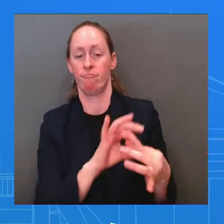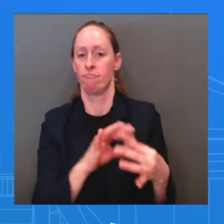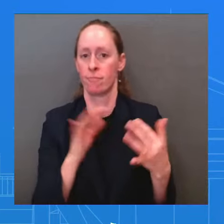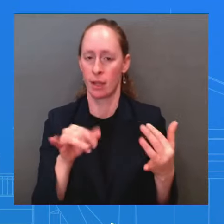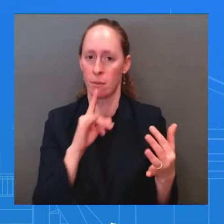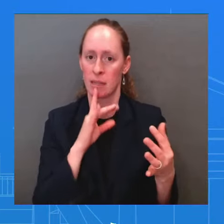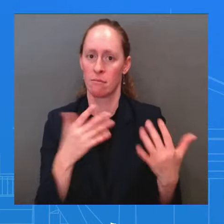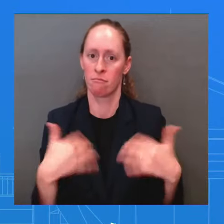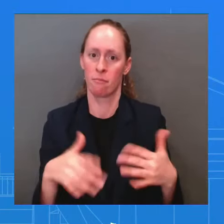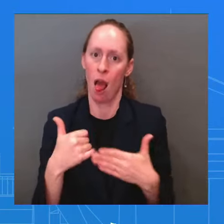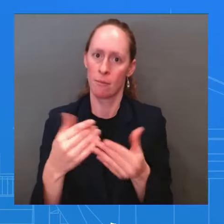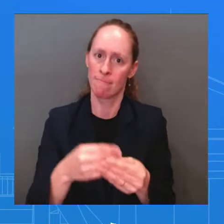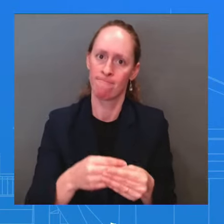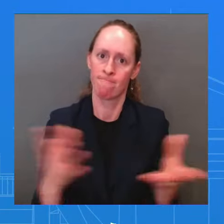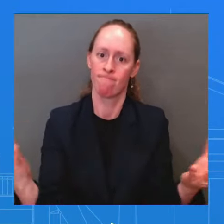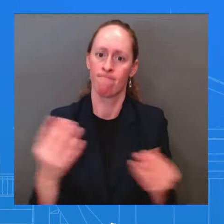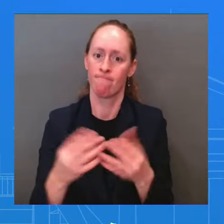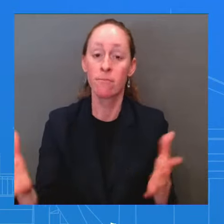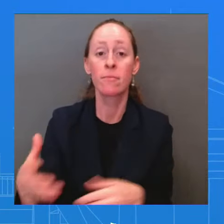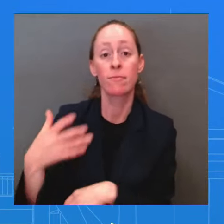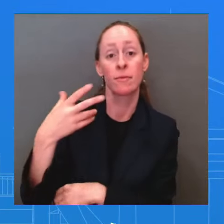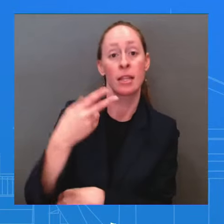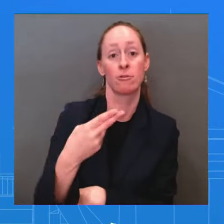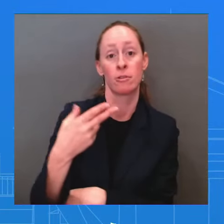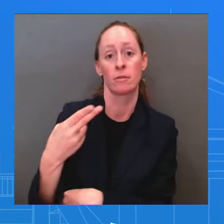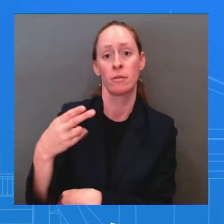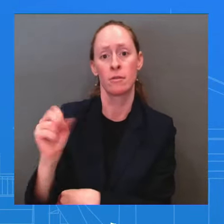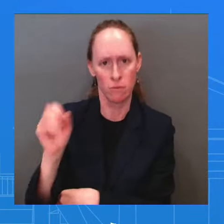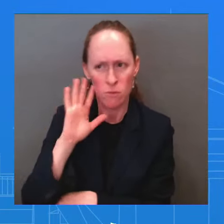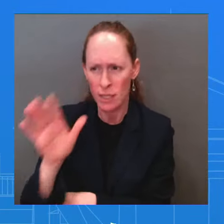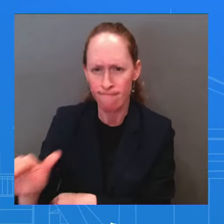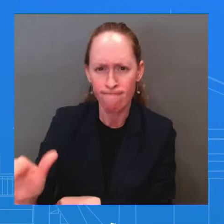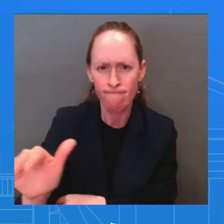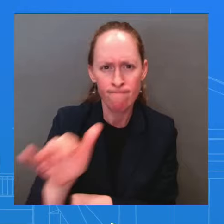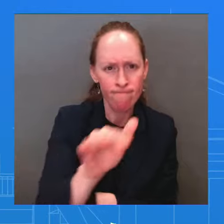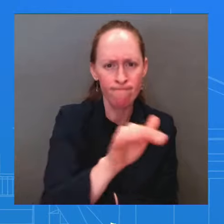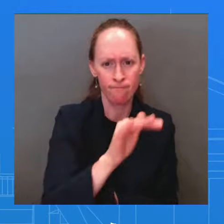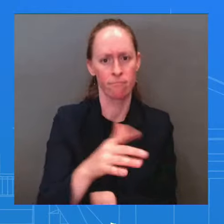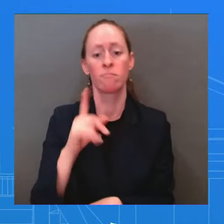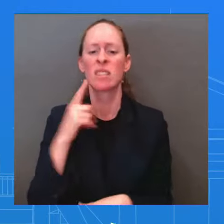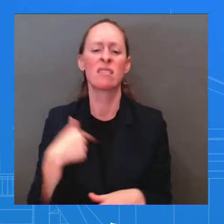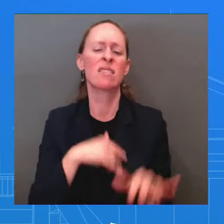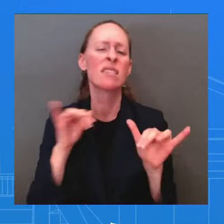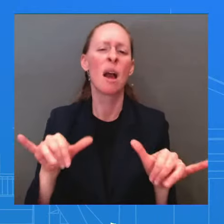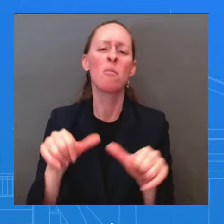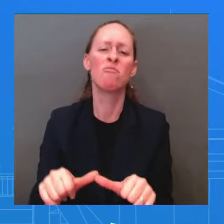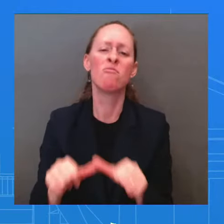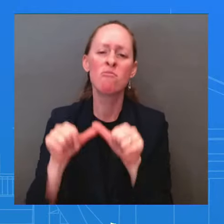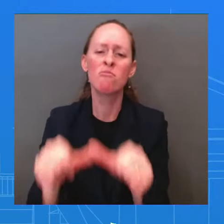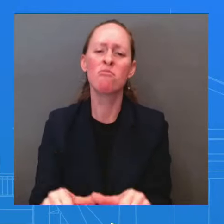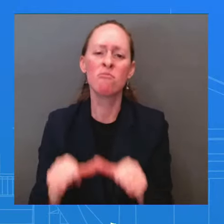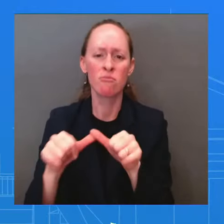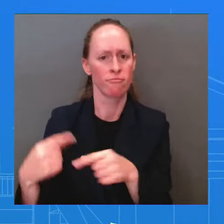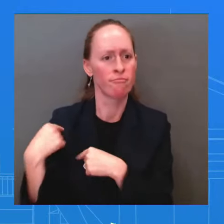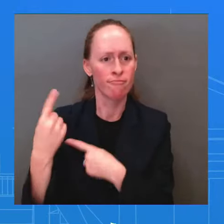HHS is going to make sure that we are continuing to be public facing here, having events with administrators. We're going to do that.